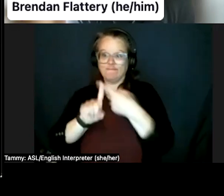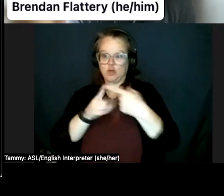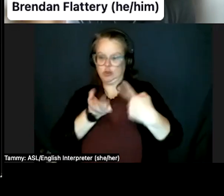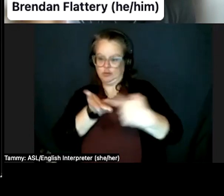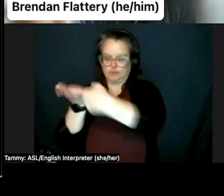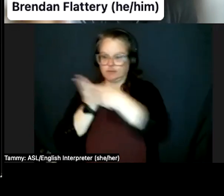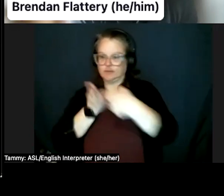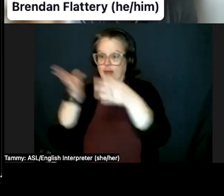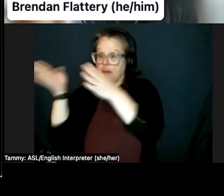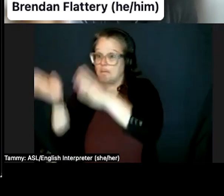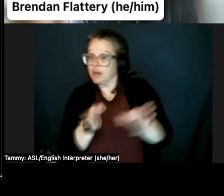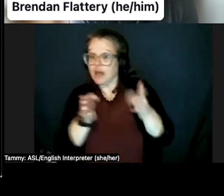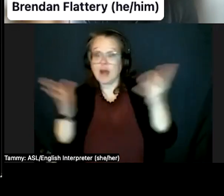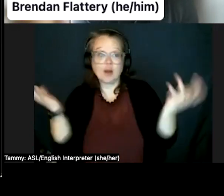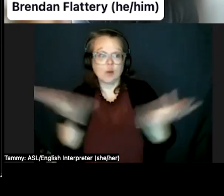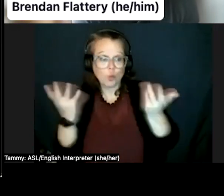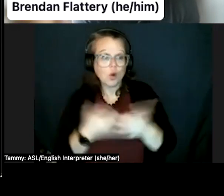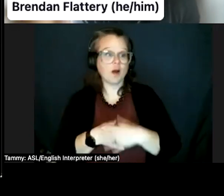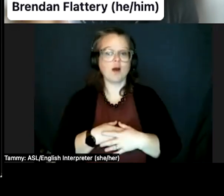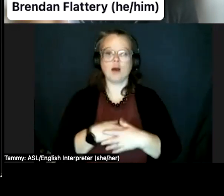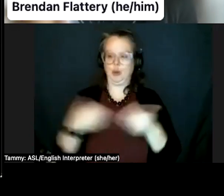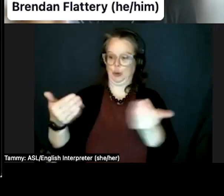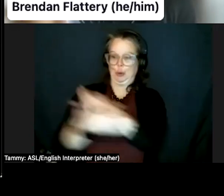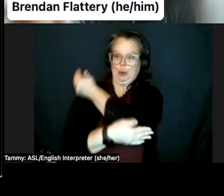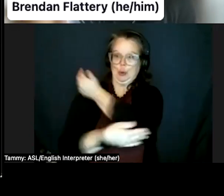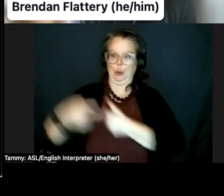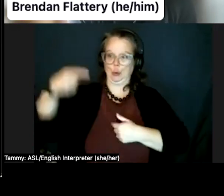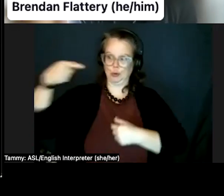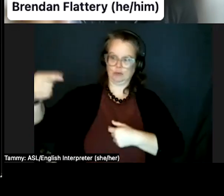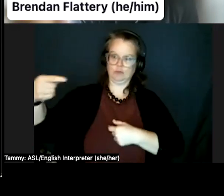process regularly, if you're scheduling things or whatever, this, this is a good way to keep